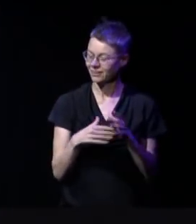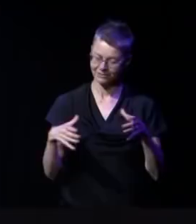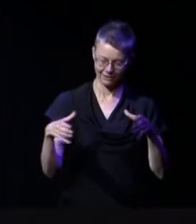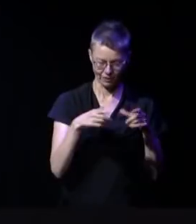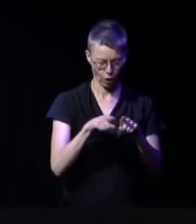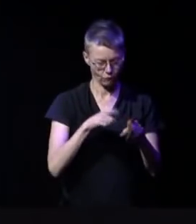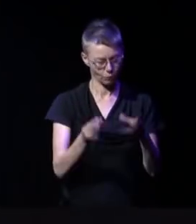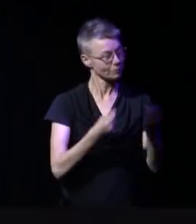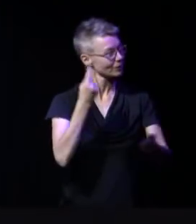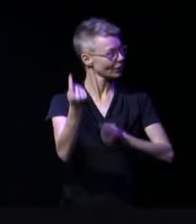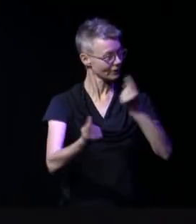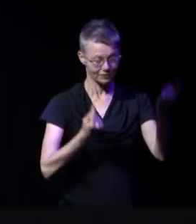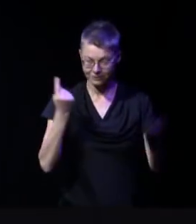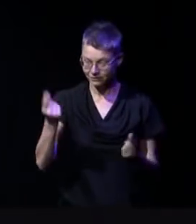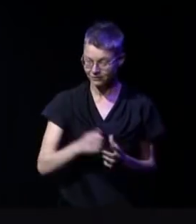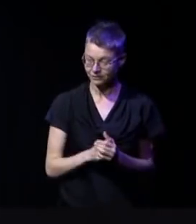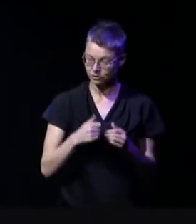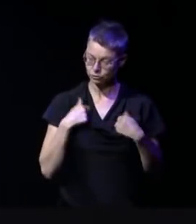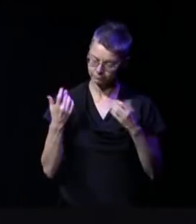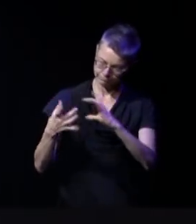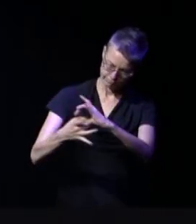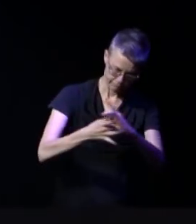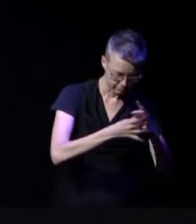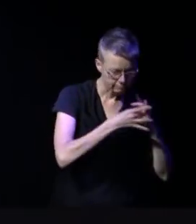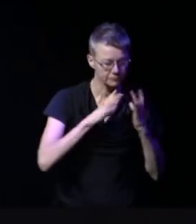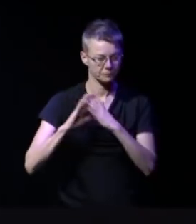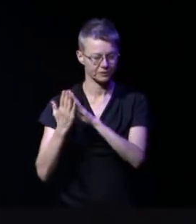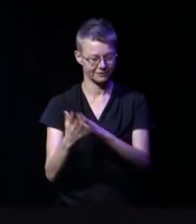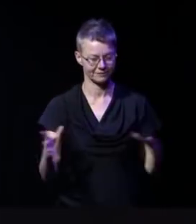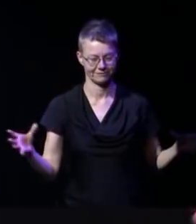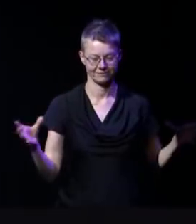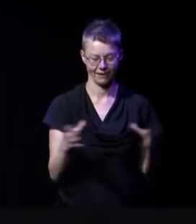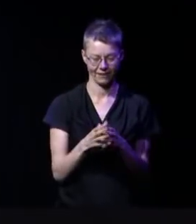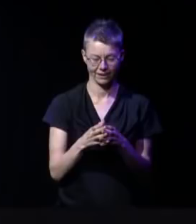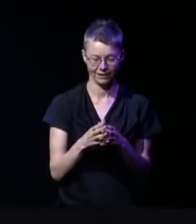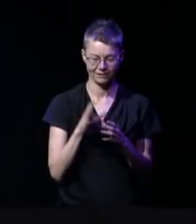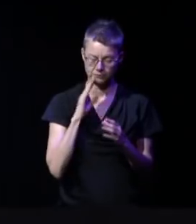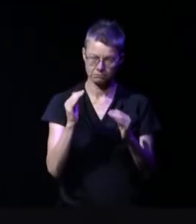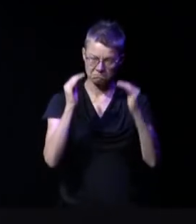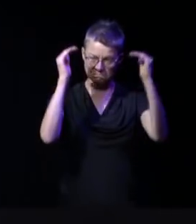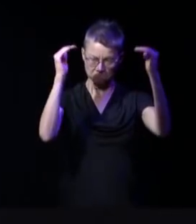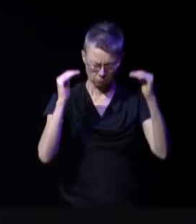from each other and to build community together, separate from hierarchy and separate from sort